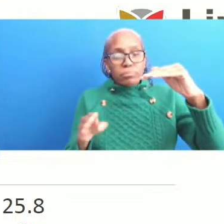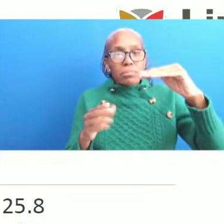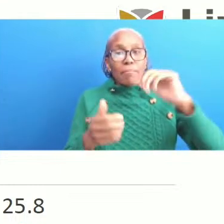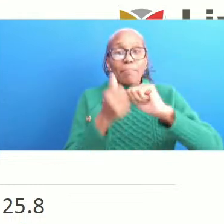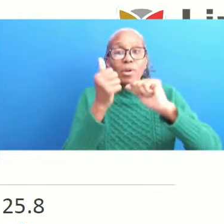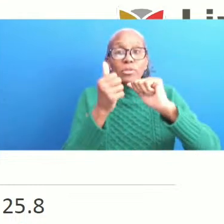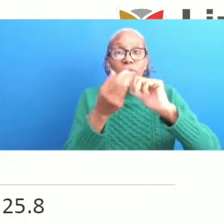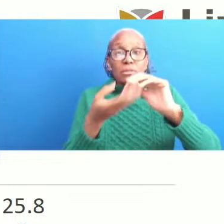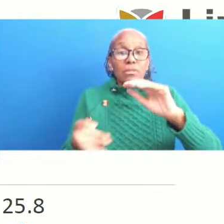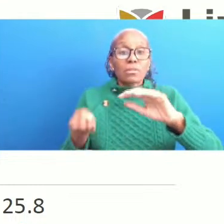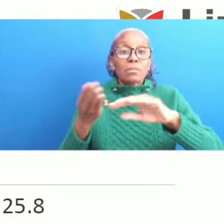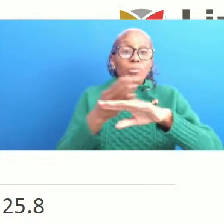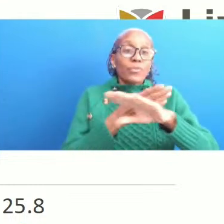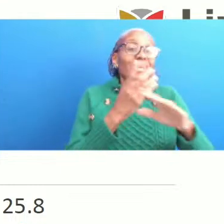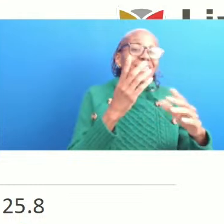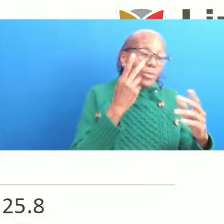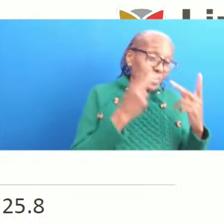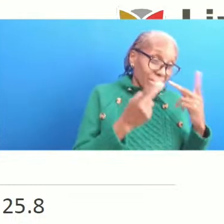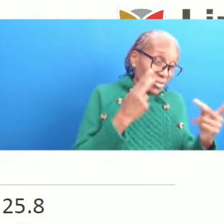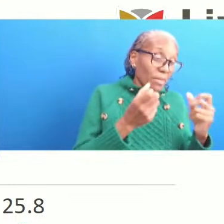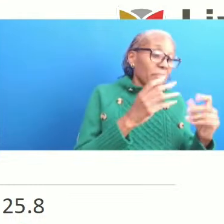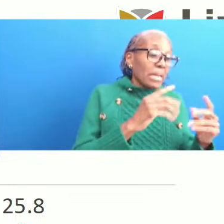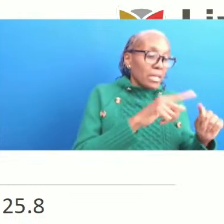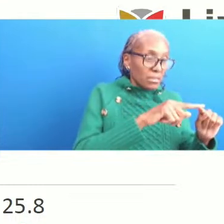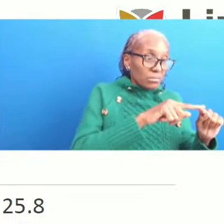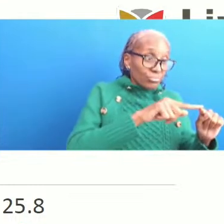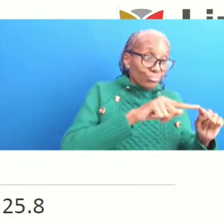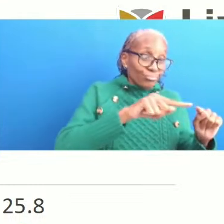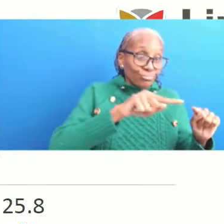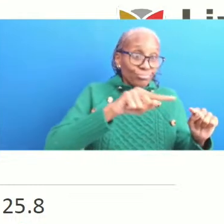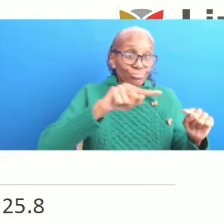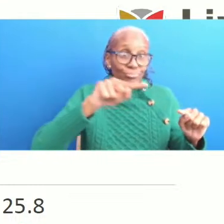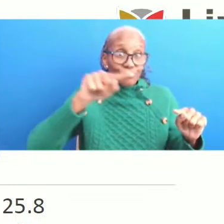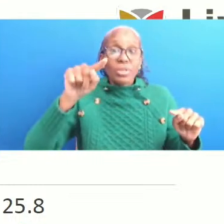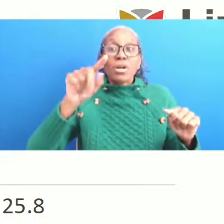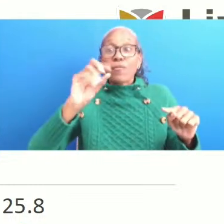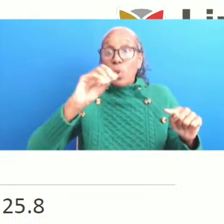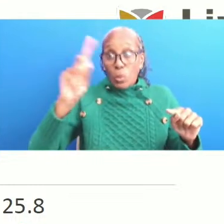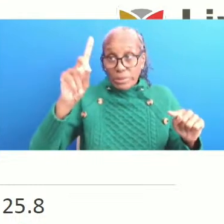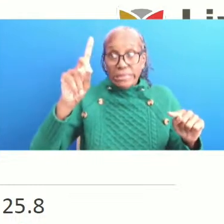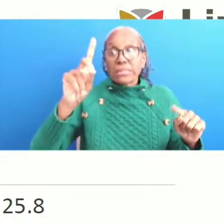WE DID SEE PROBABLY OUR